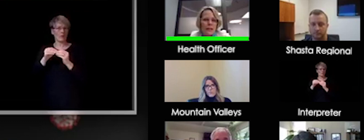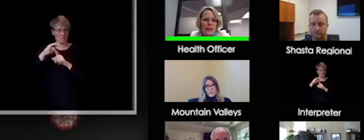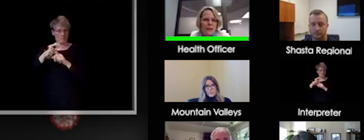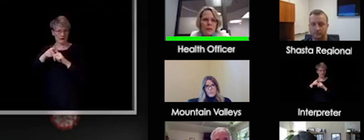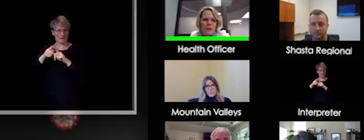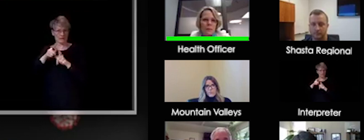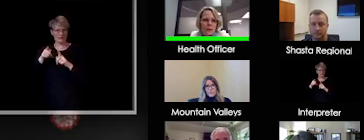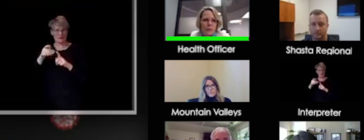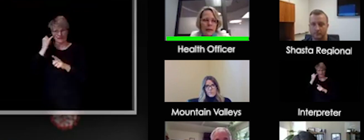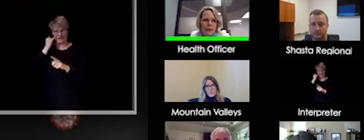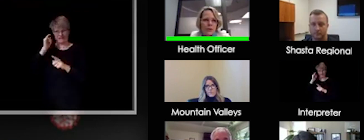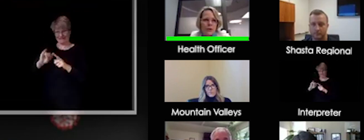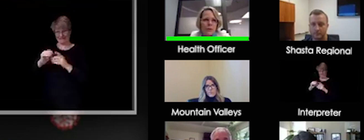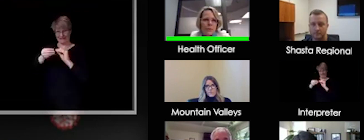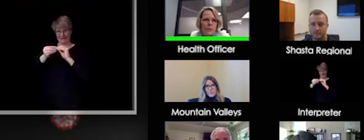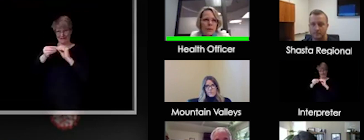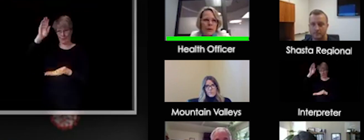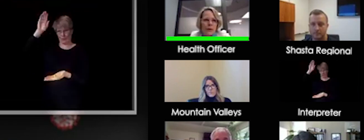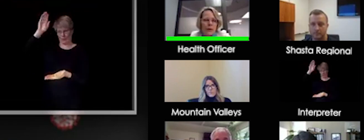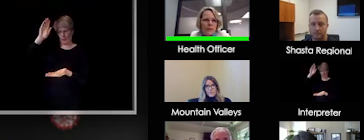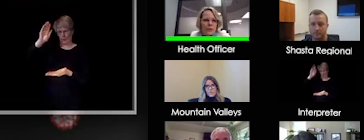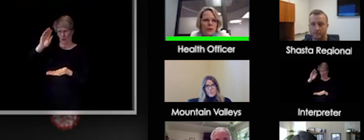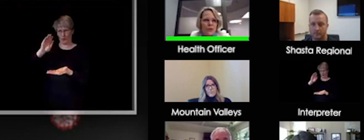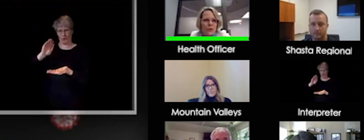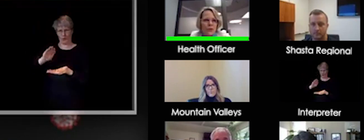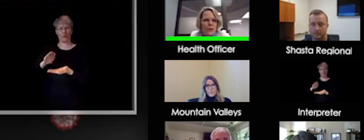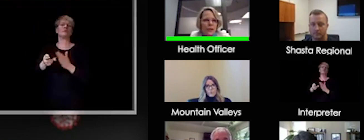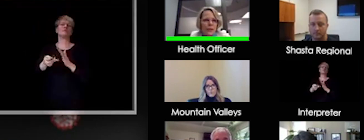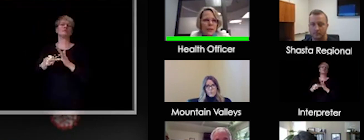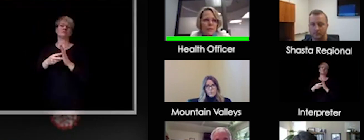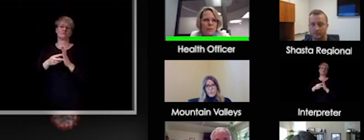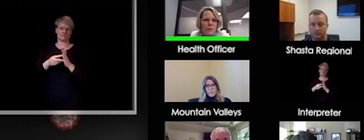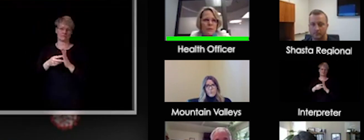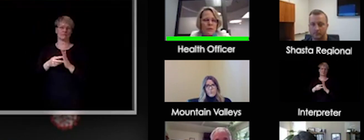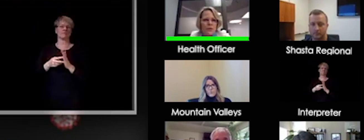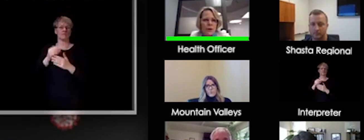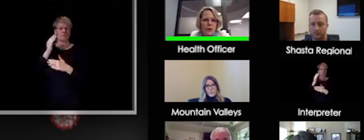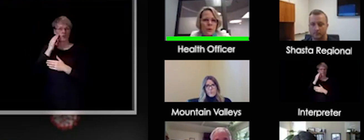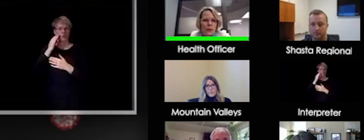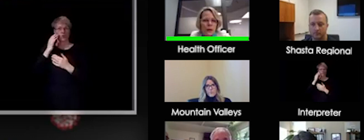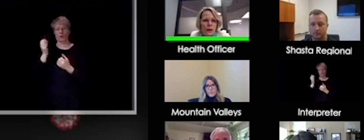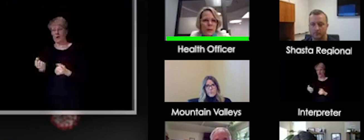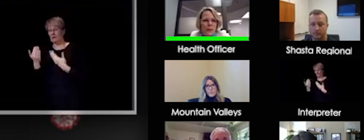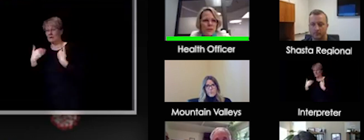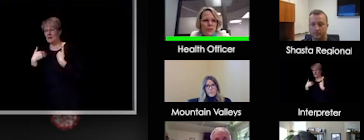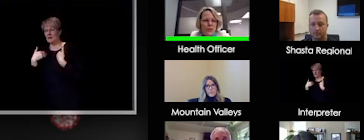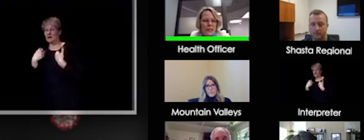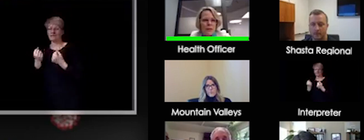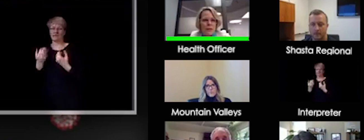means that you’re testing at adequately to capture individuals that don’t have symptoms.